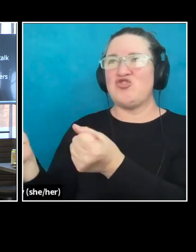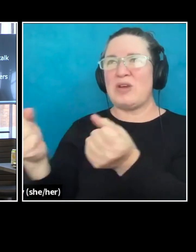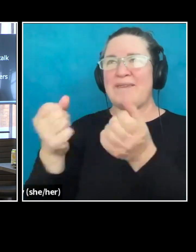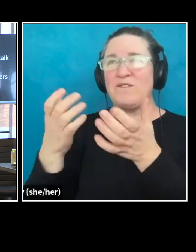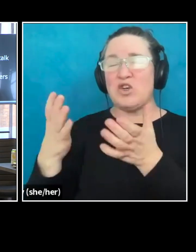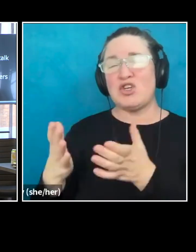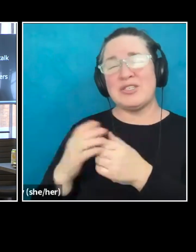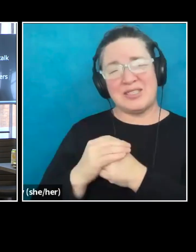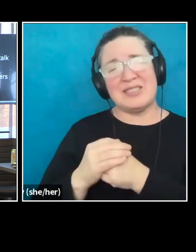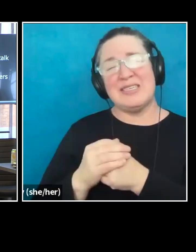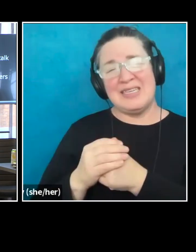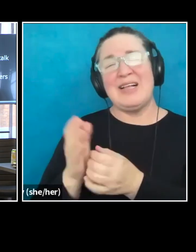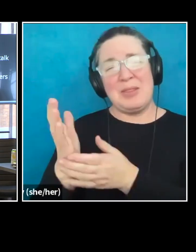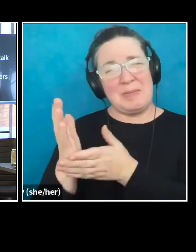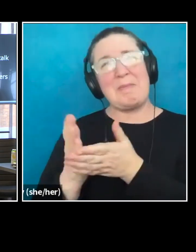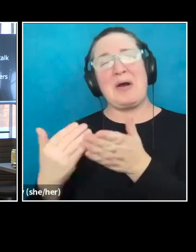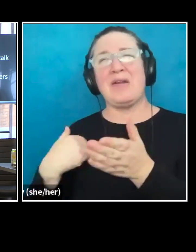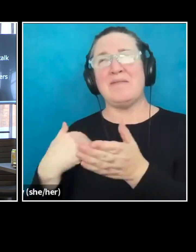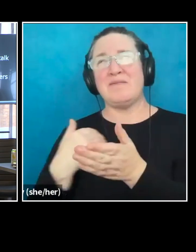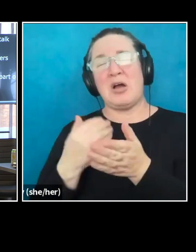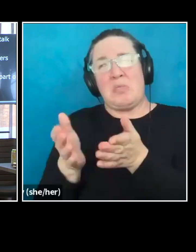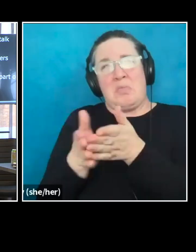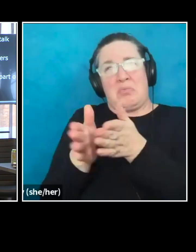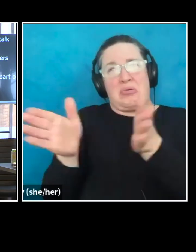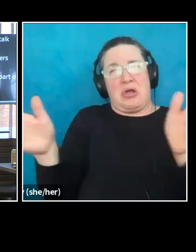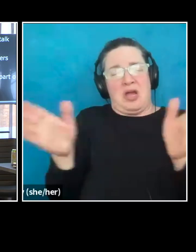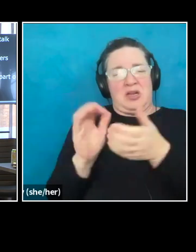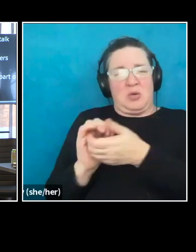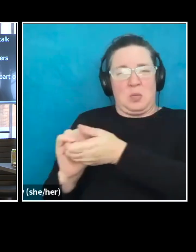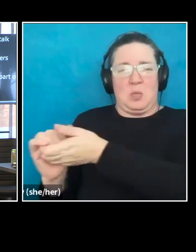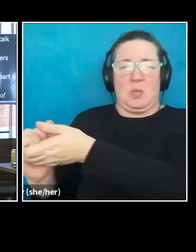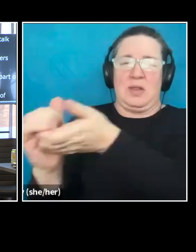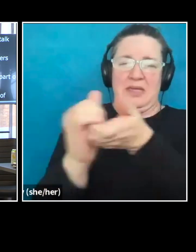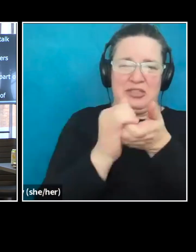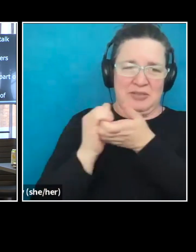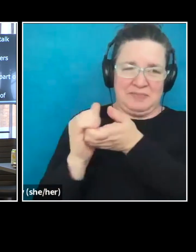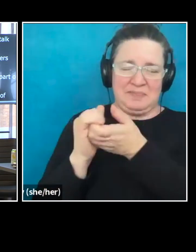sort of broad coalition and you know I think much of what has grown week without driving is groups